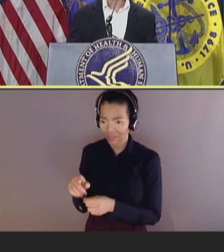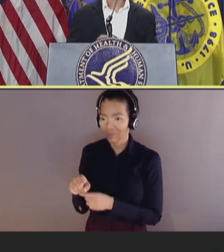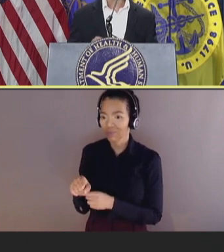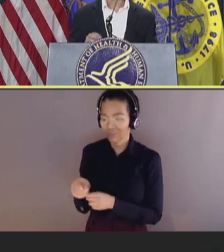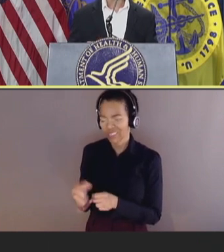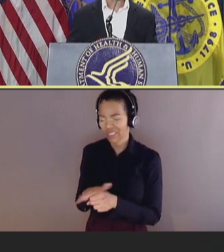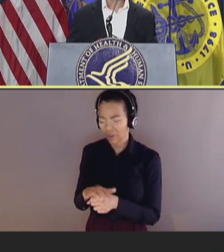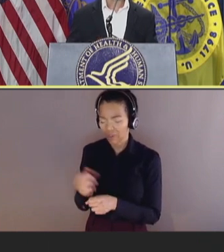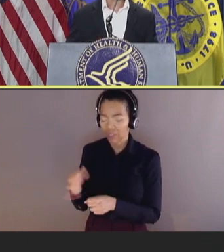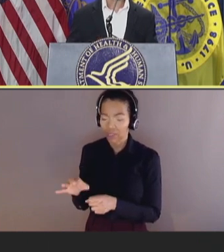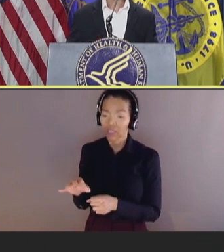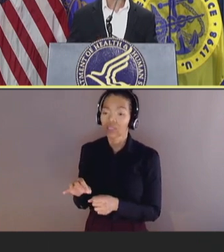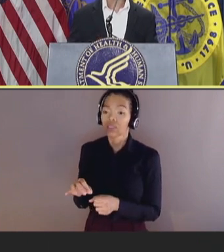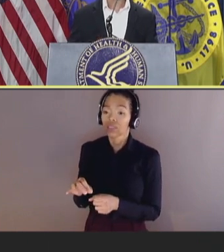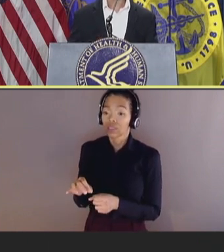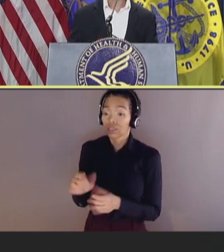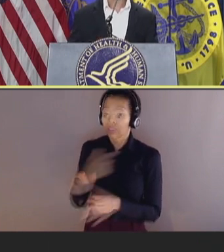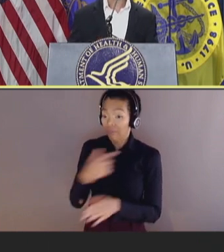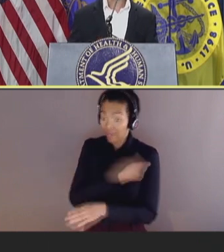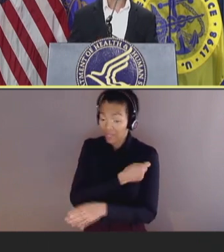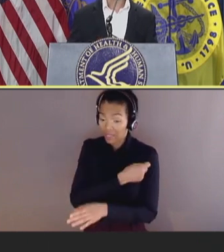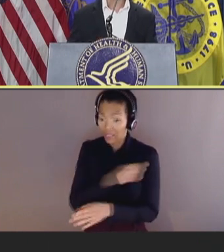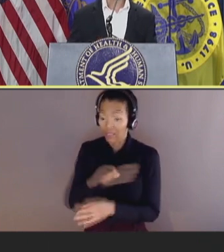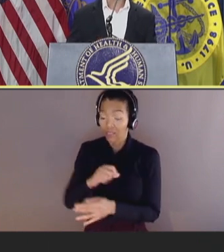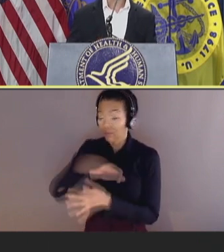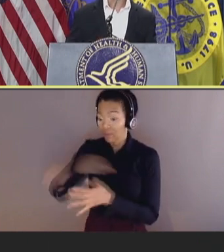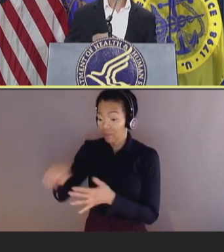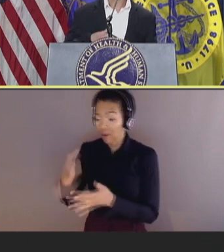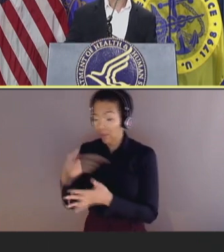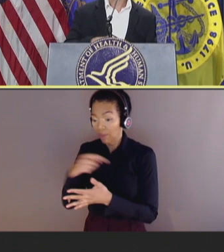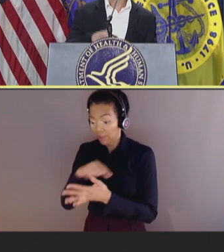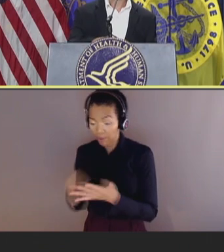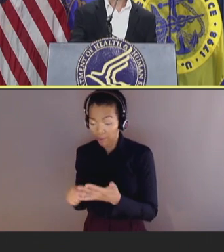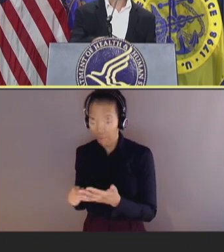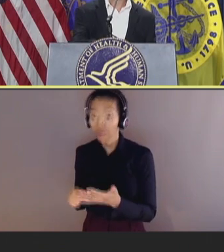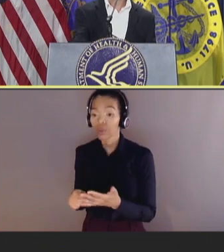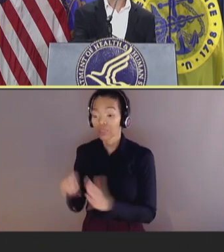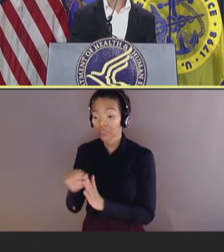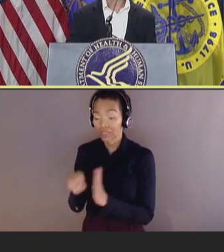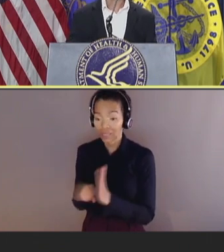the other vaccine products, the majority of states were being reimbursed below that benchmark rate.